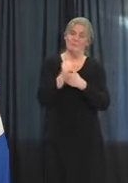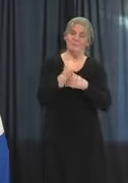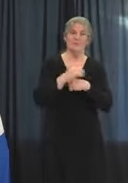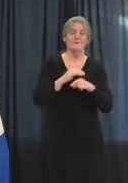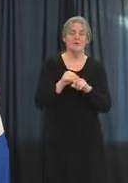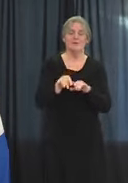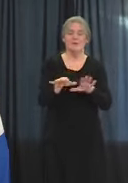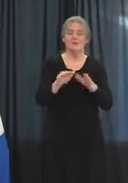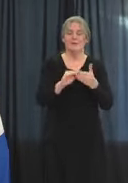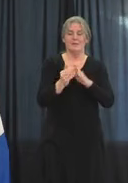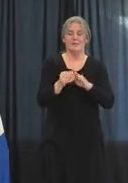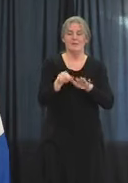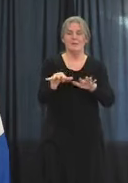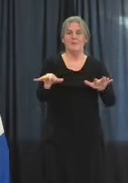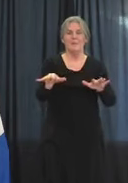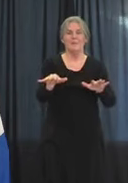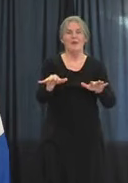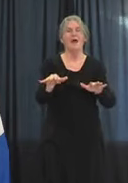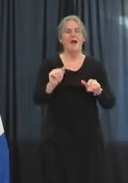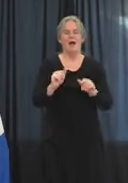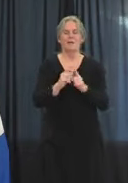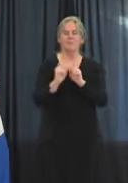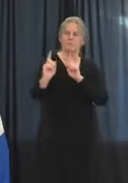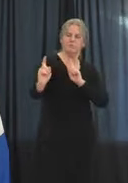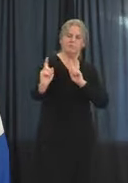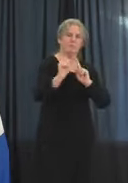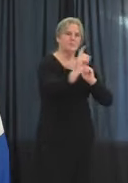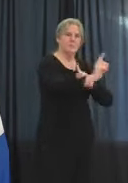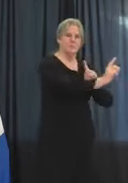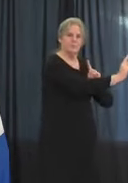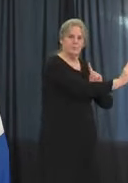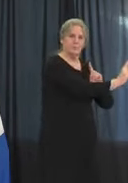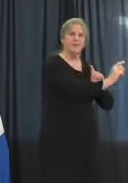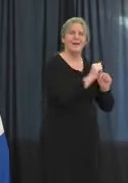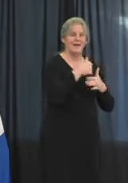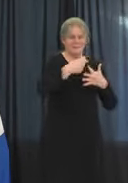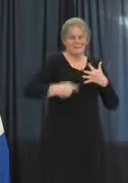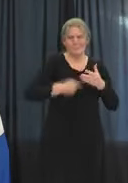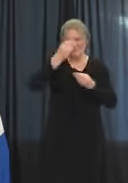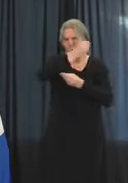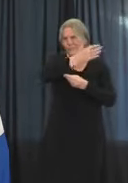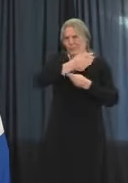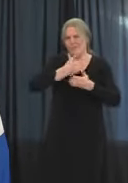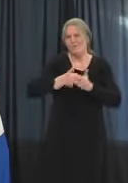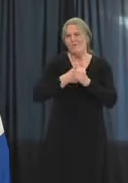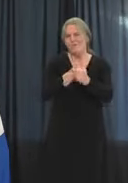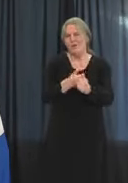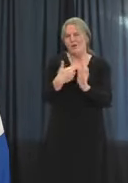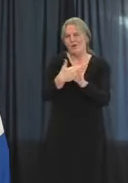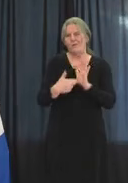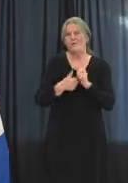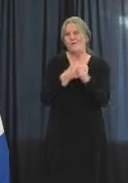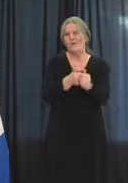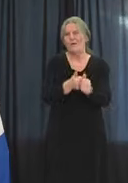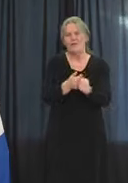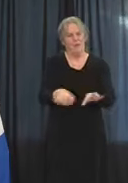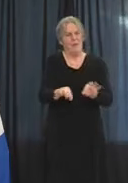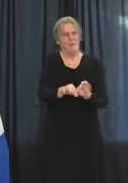in Yukon that our social spacing and adherence to all the other measures that we have announced in recent days is so critical at